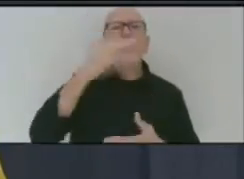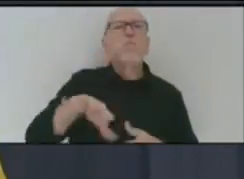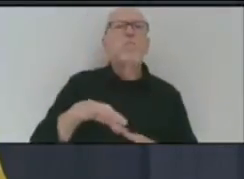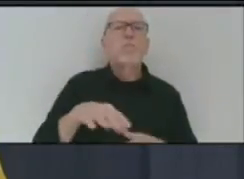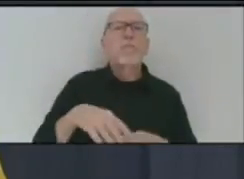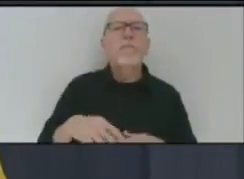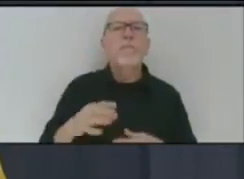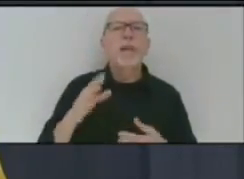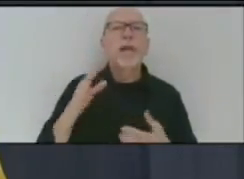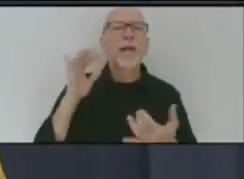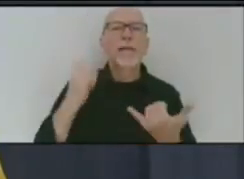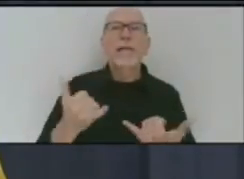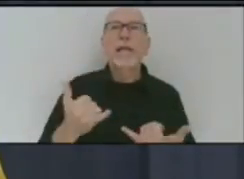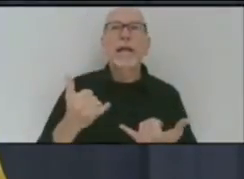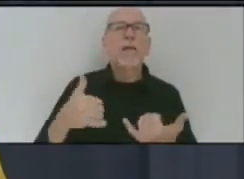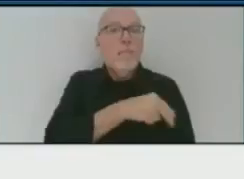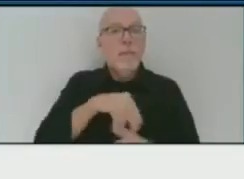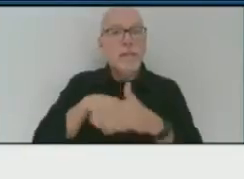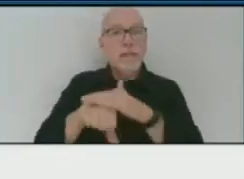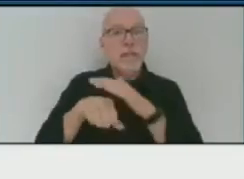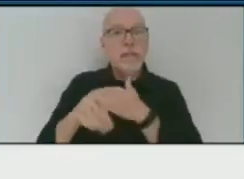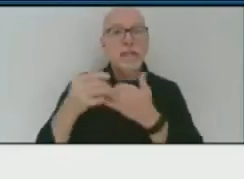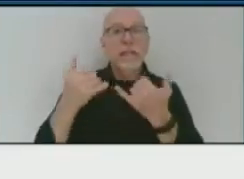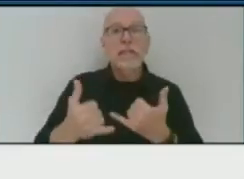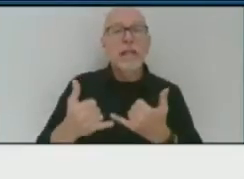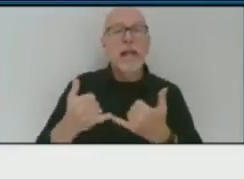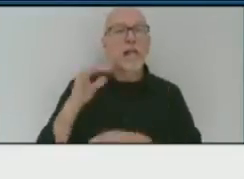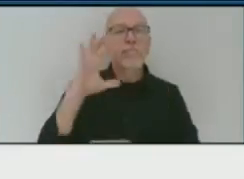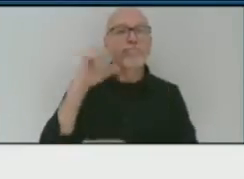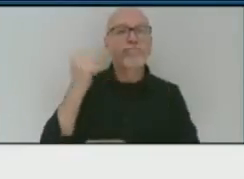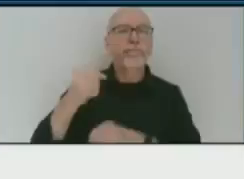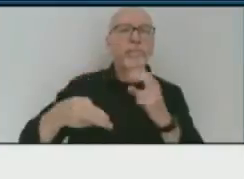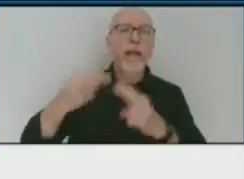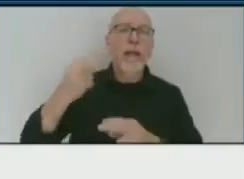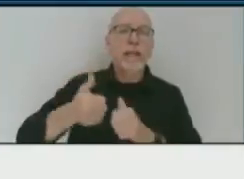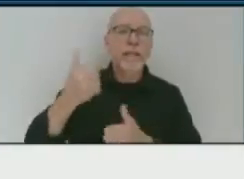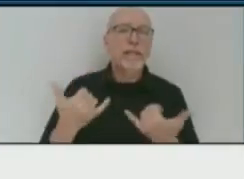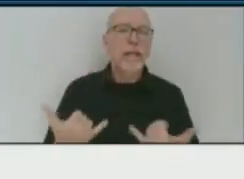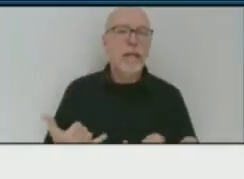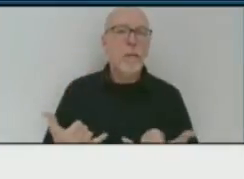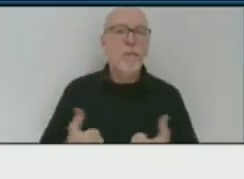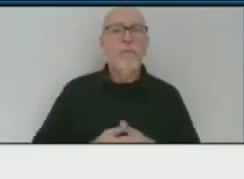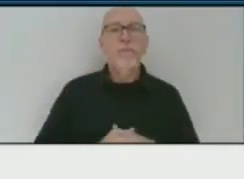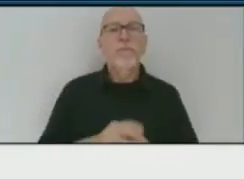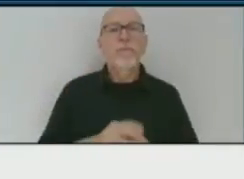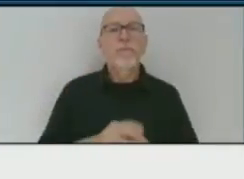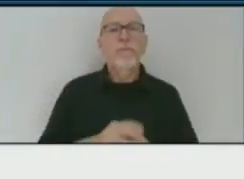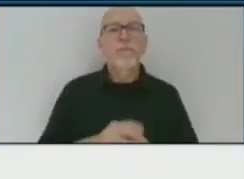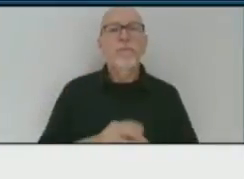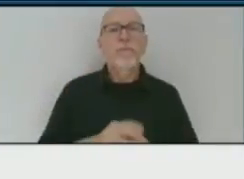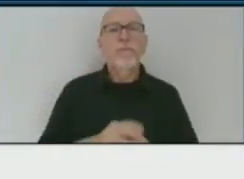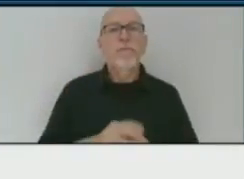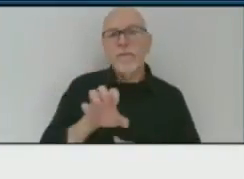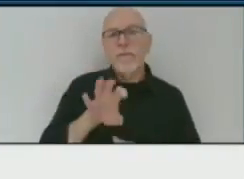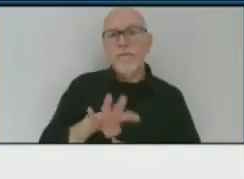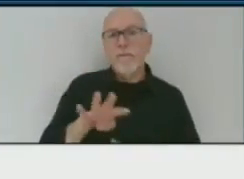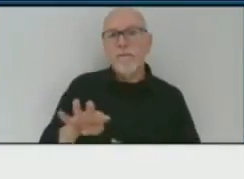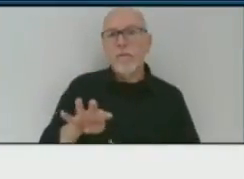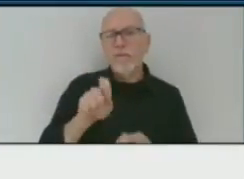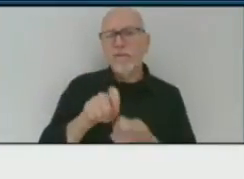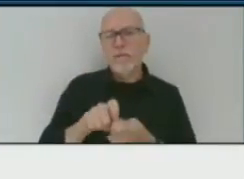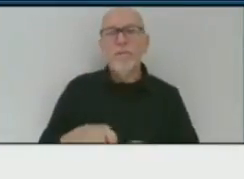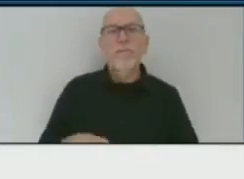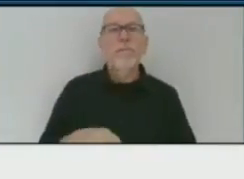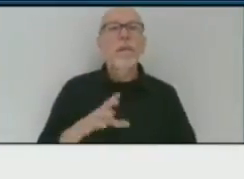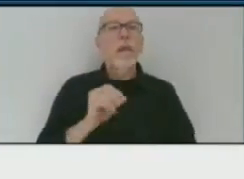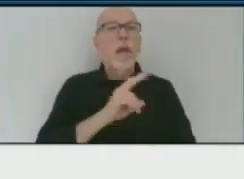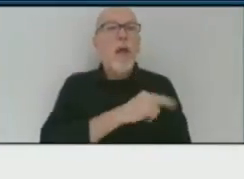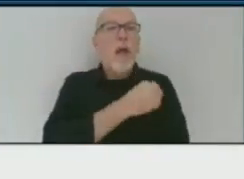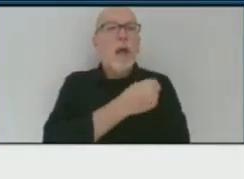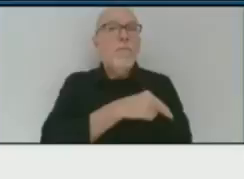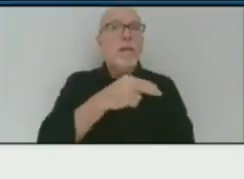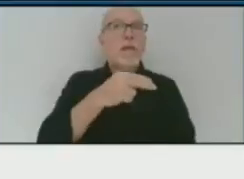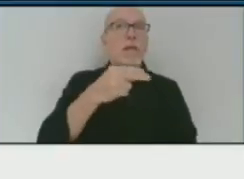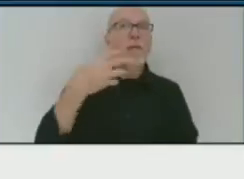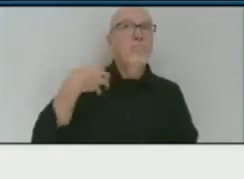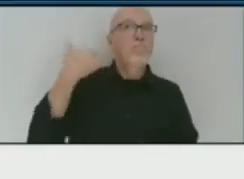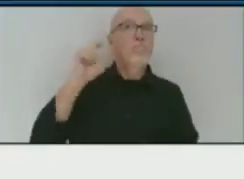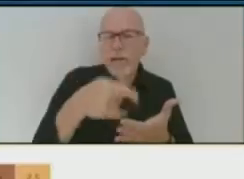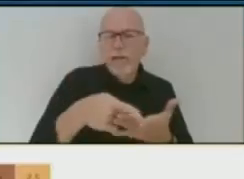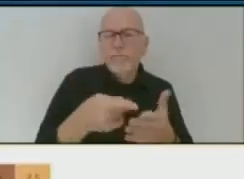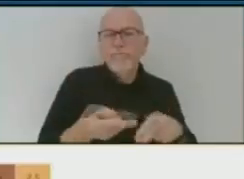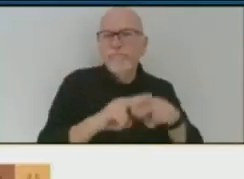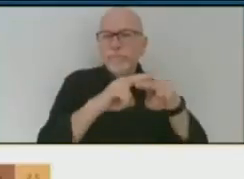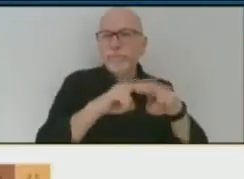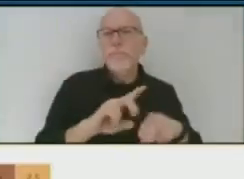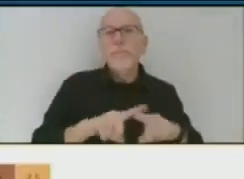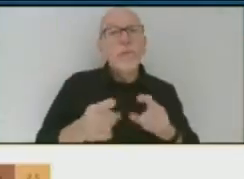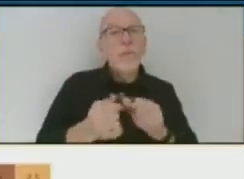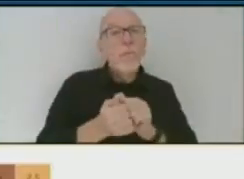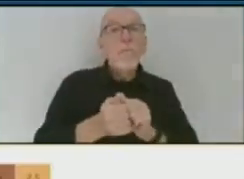And that brings us to where we are today." GOVERNOR ERIC HOLCOMB SAYS INDIANA IS IN A SECOND WAVE OF THE CORONAVIRUS PANDEMIC, WITH NUMBERS DOUBLING EACH WEEK FOR